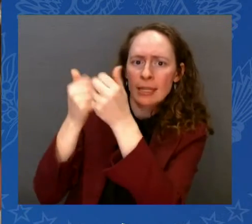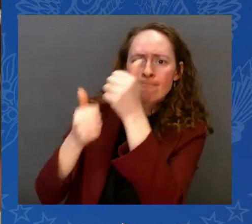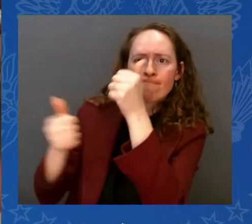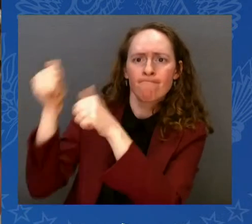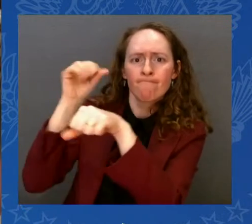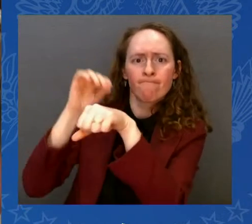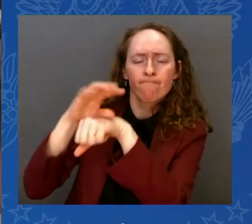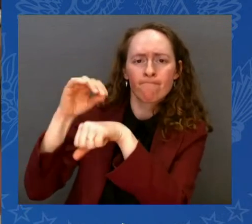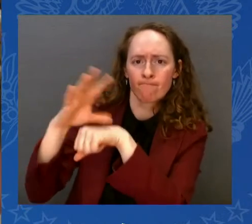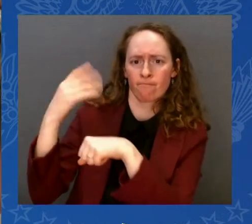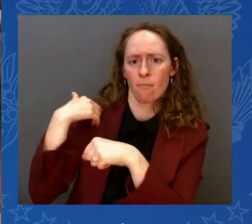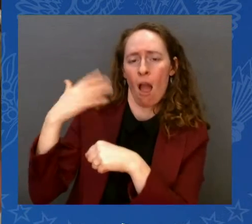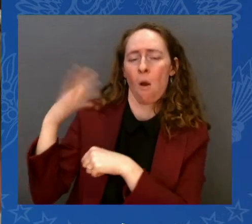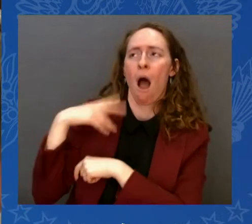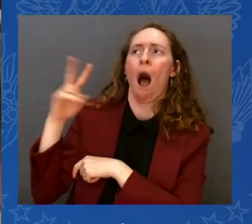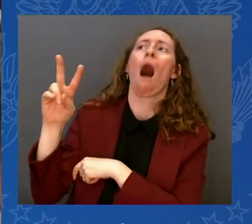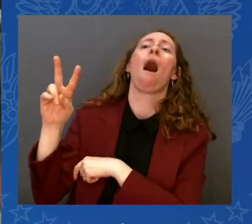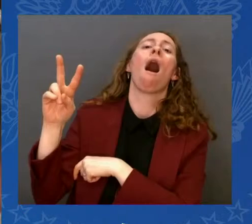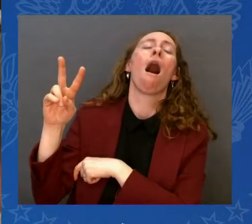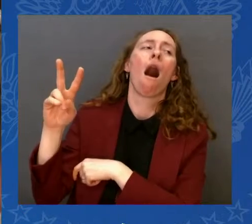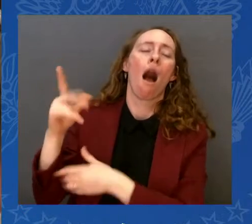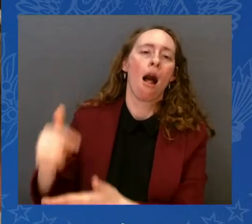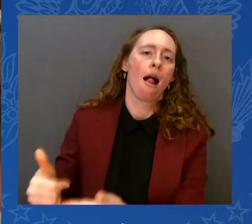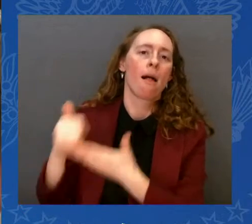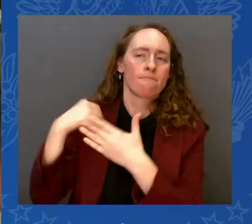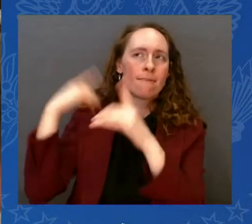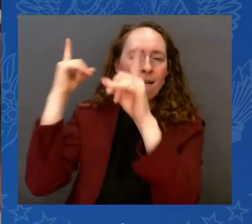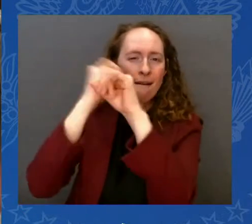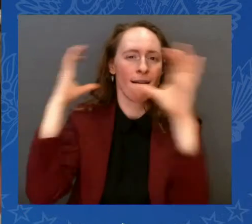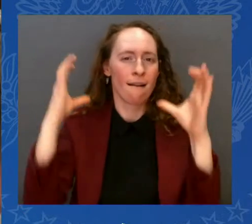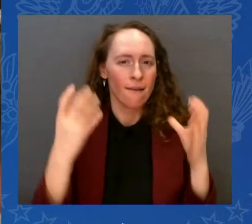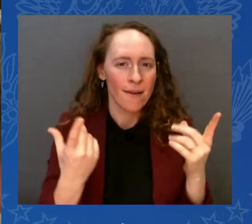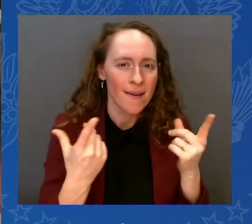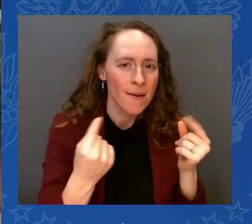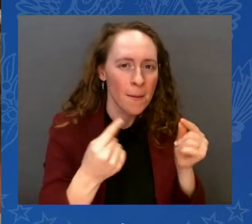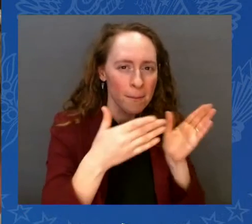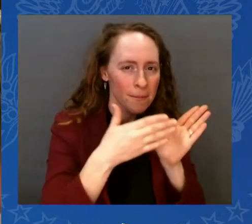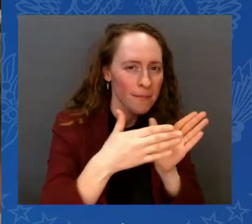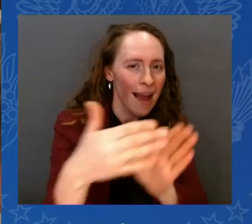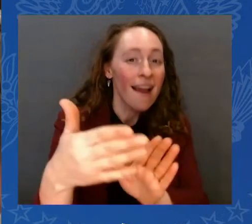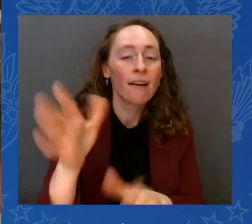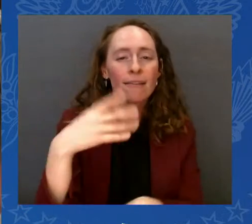for your sacrifice and the sacrifice of your family in serving our country. As chief executives,